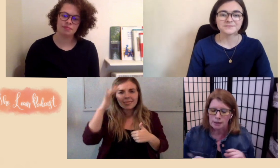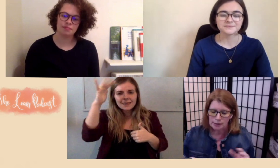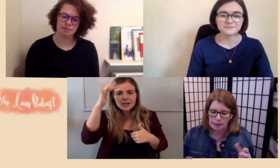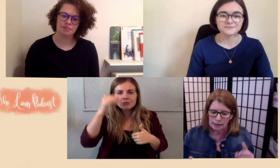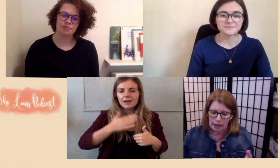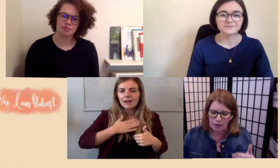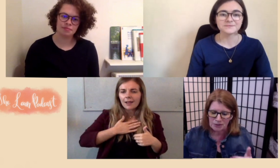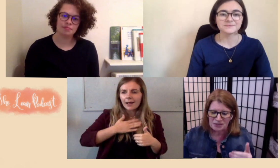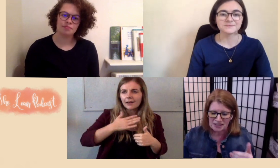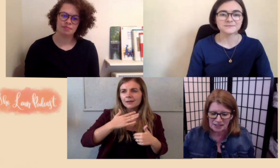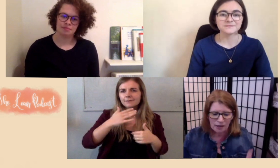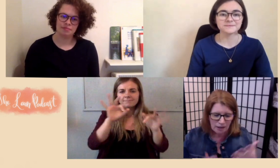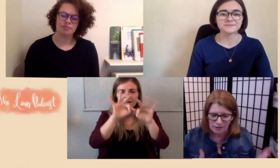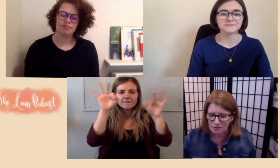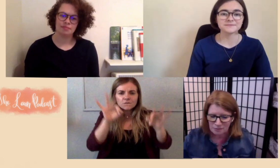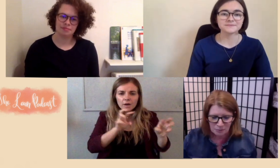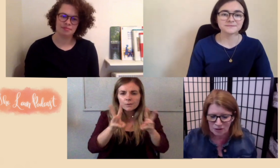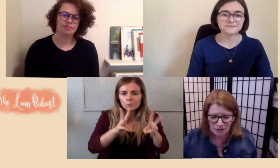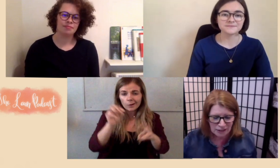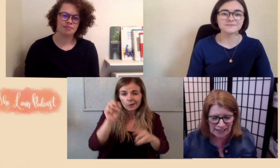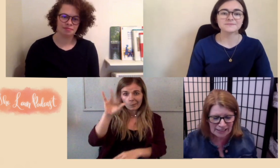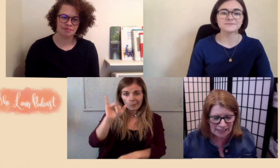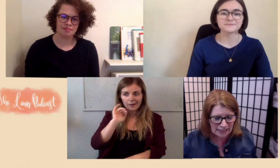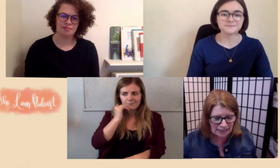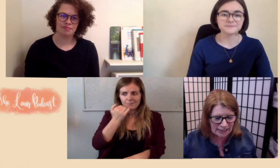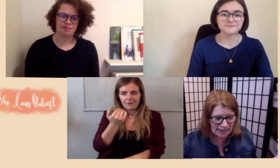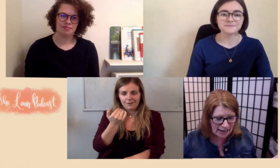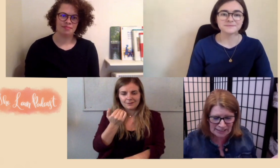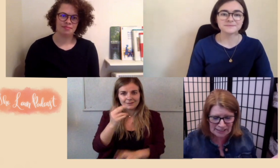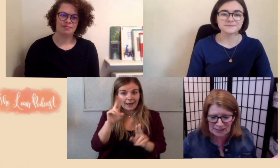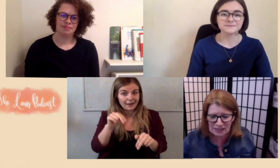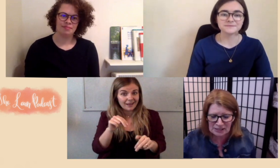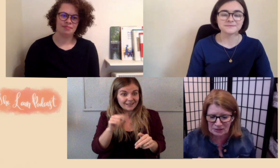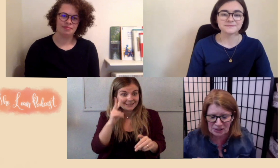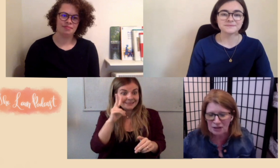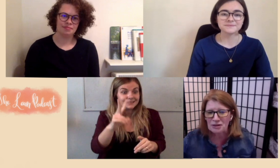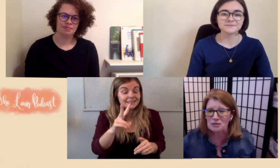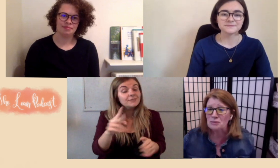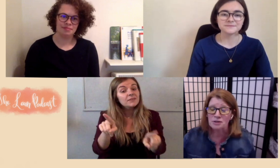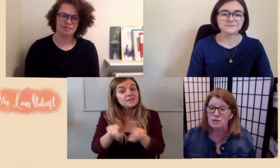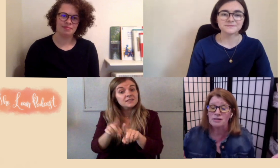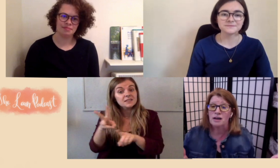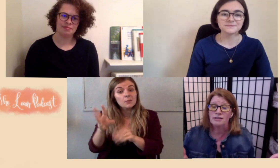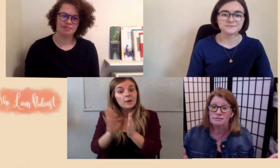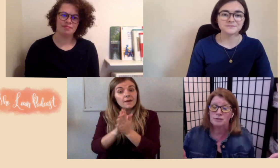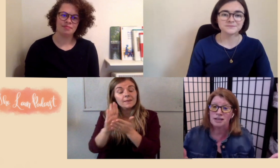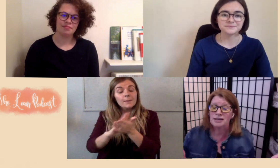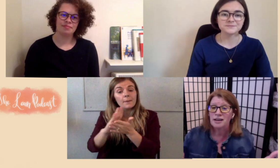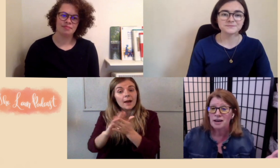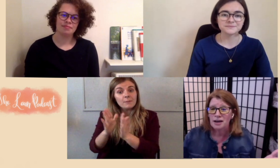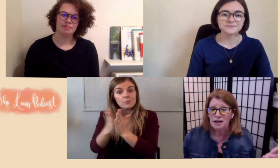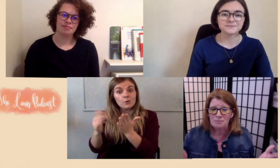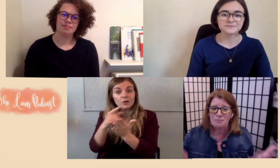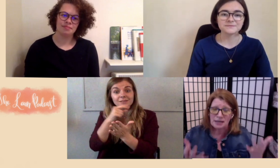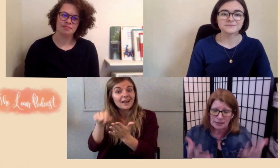Basically we're all experiencing the same . It's like Groundhog day. I know people are using that as a term